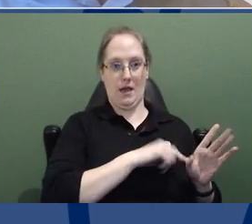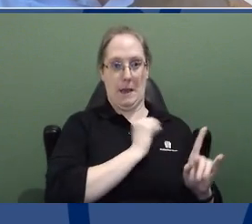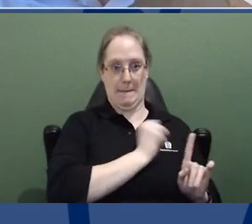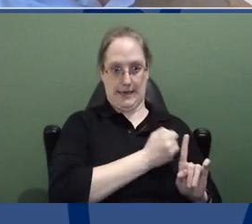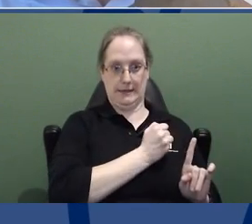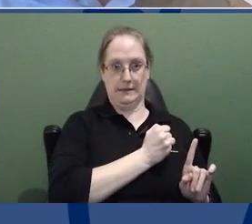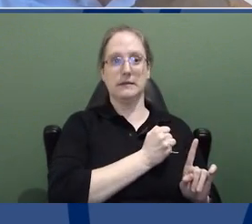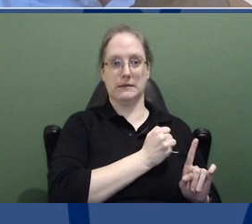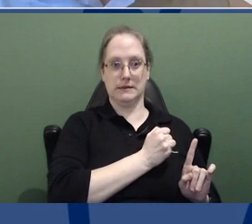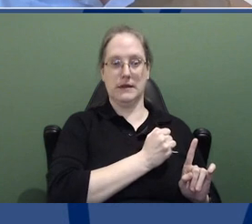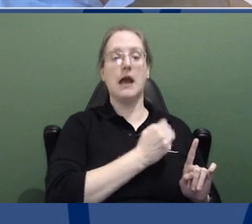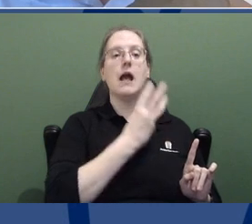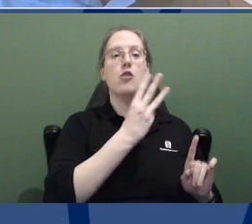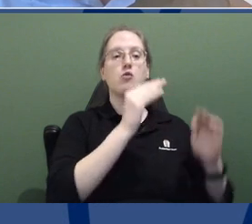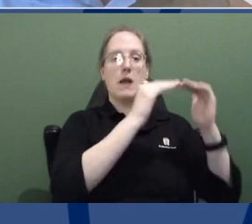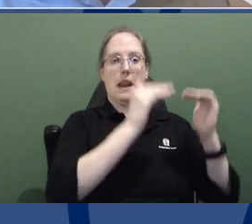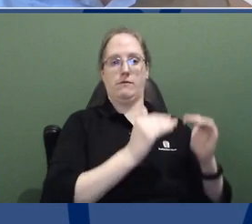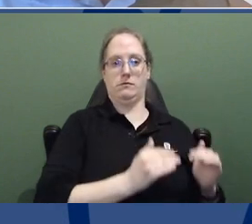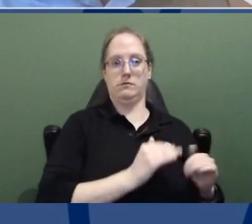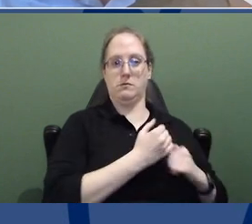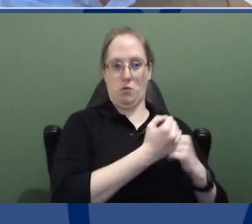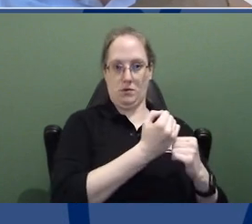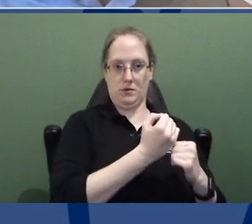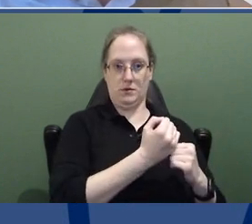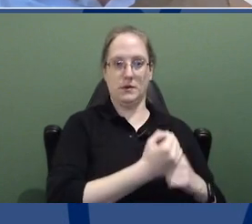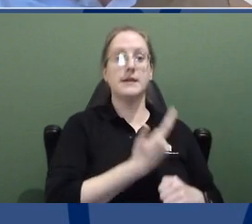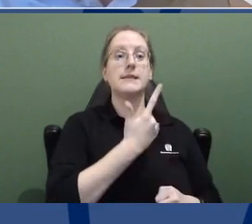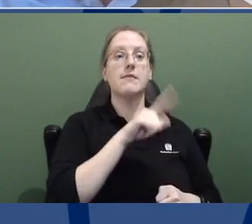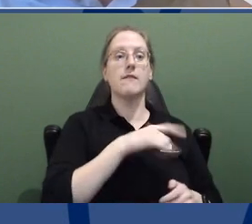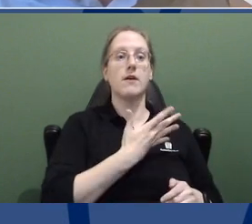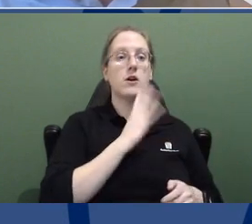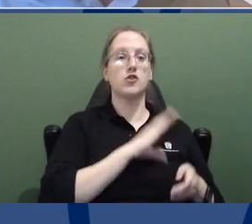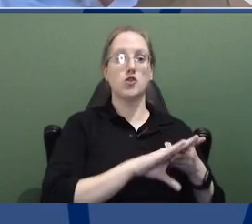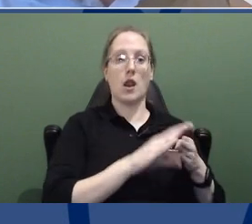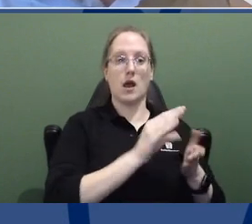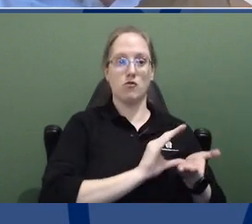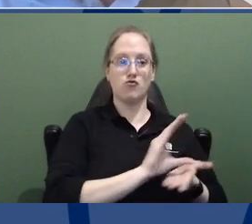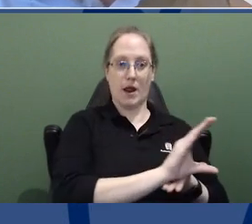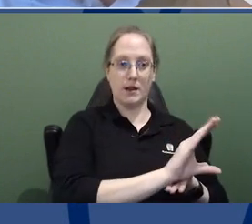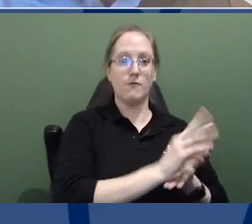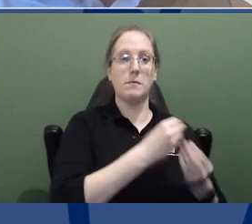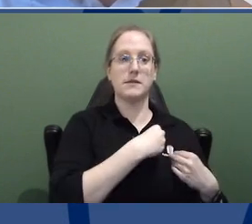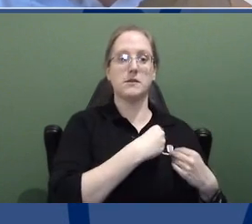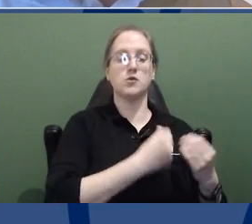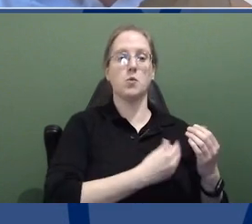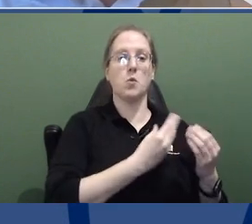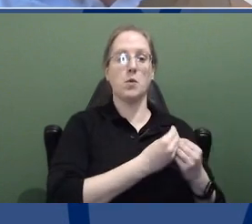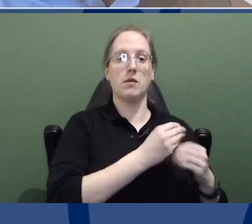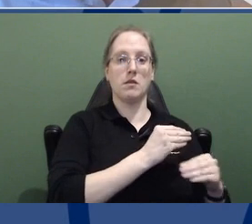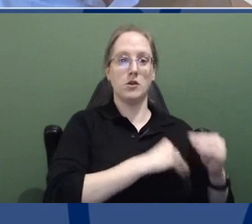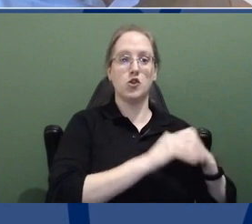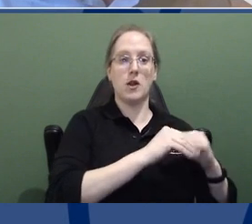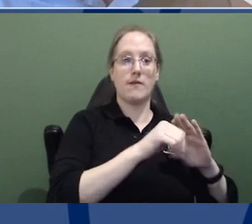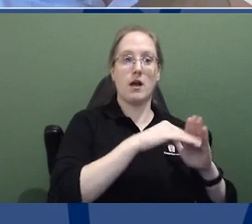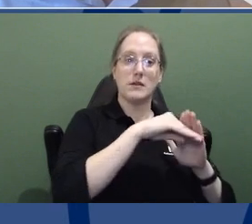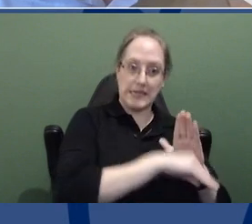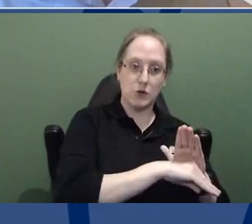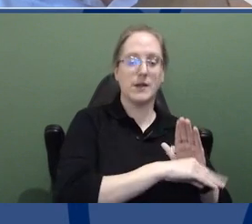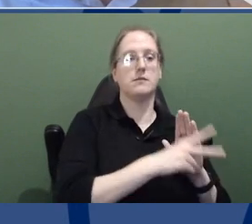levels of support, a $7,500 grant for businesses with a turnover decline of 30 per cent or